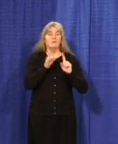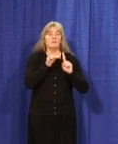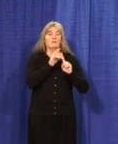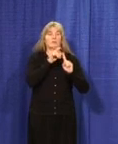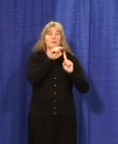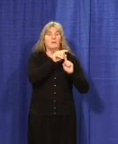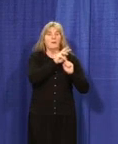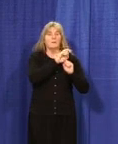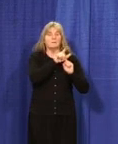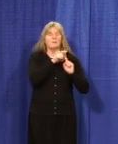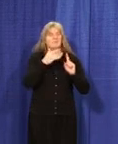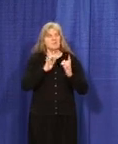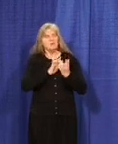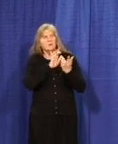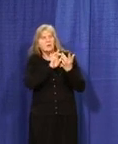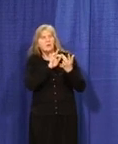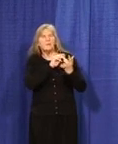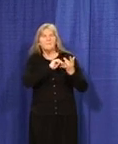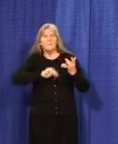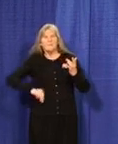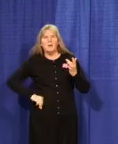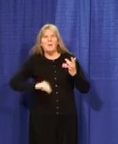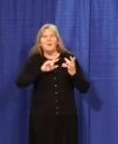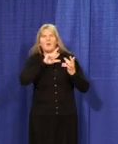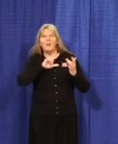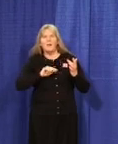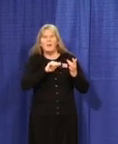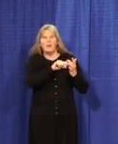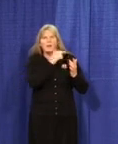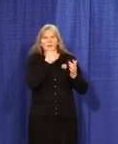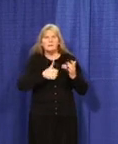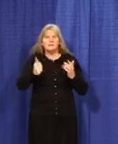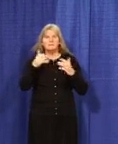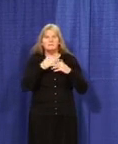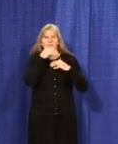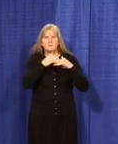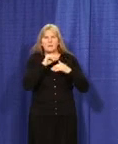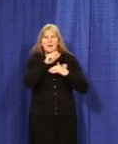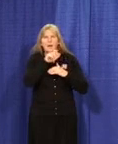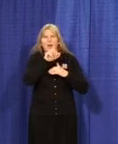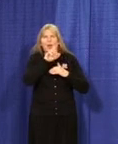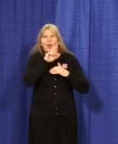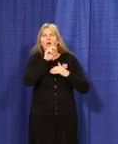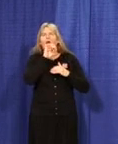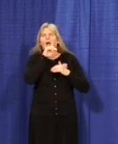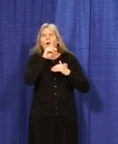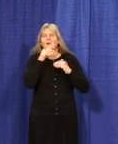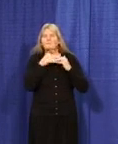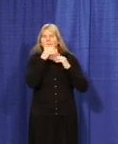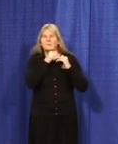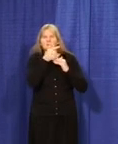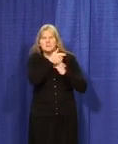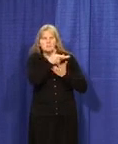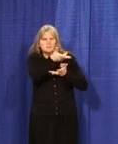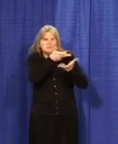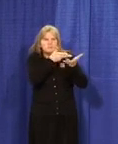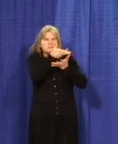touch with folks like the Mayor of Watson Lake and the chief of layer First Nation. We have discussed how health officials are managing the